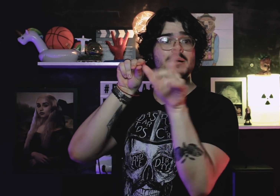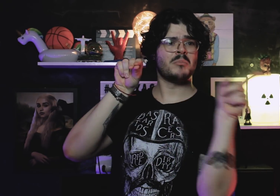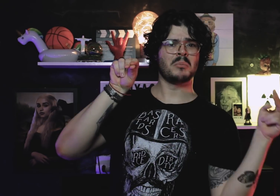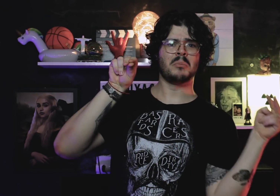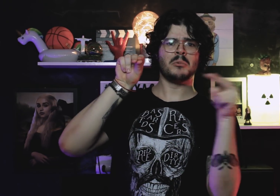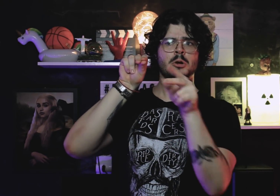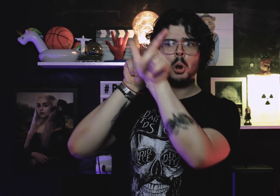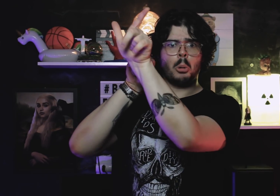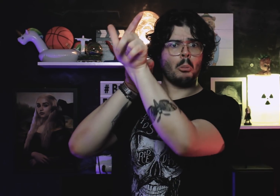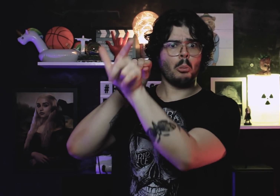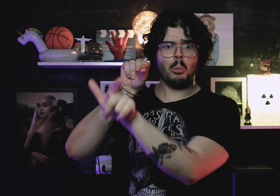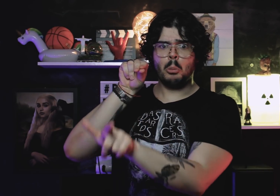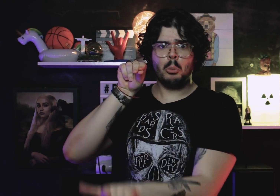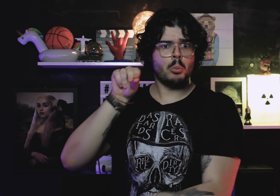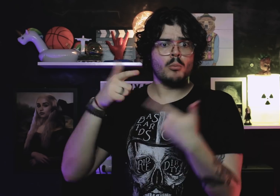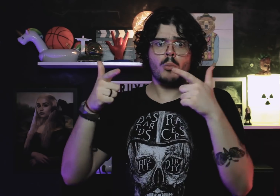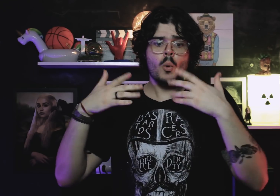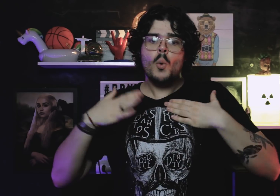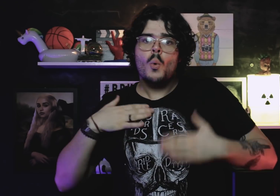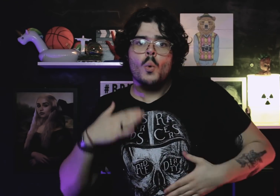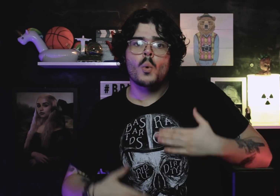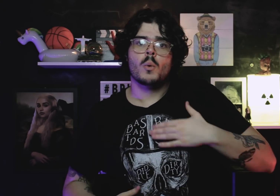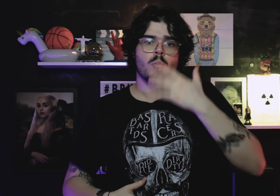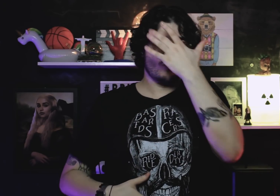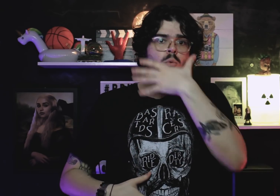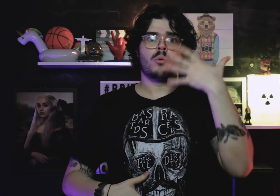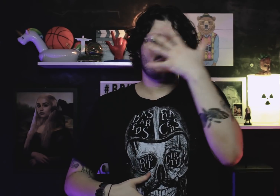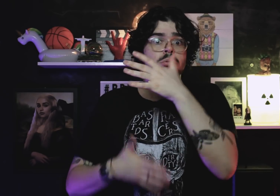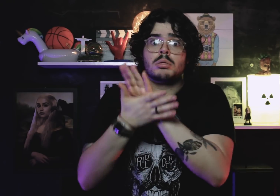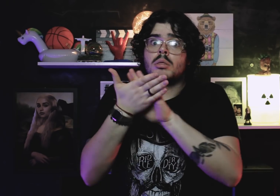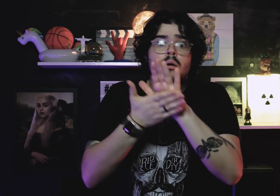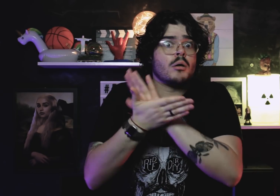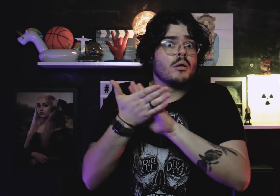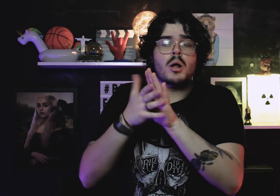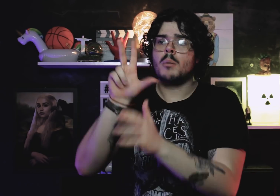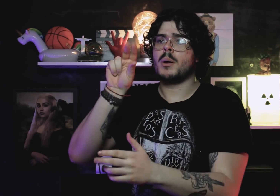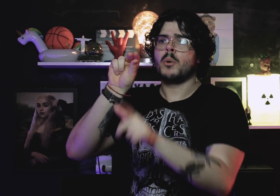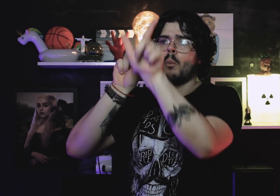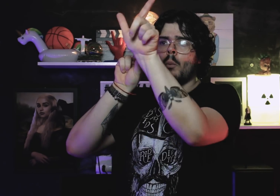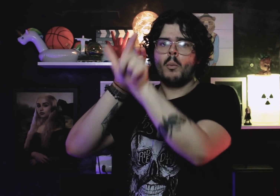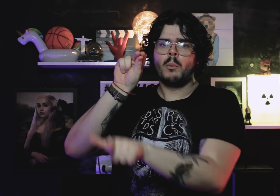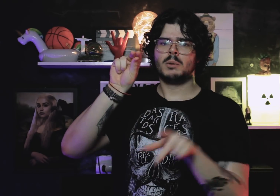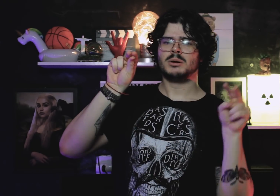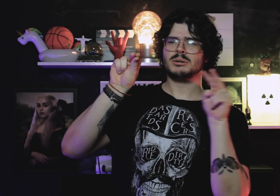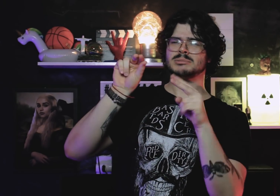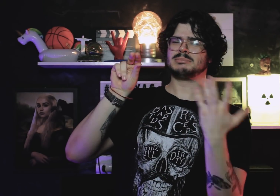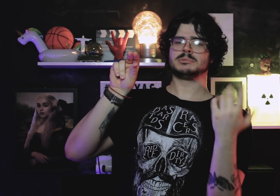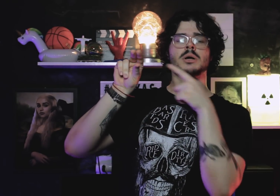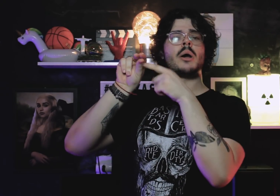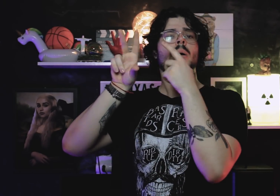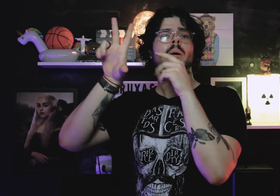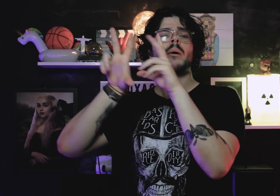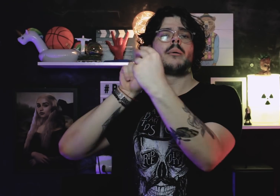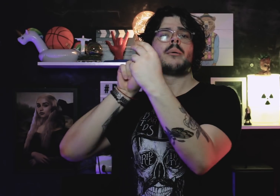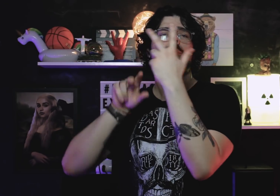but there was no one next to him,